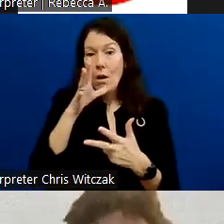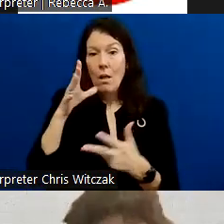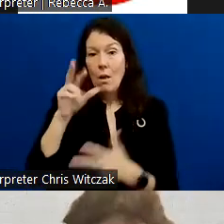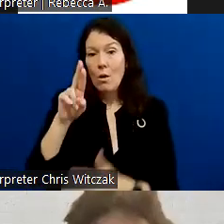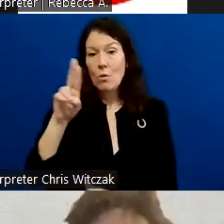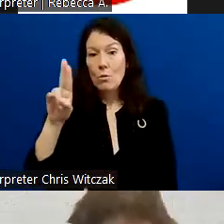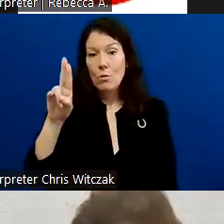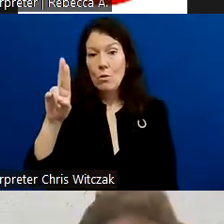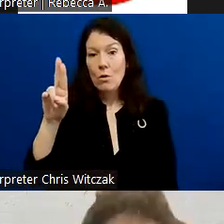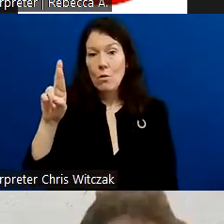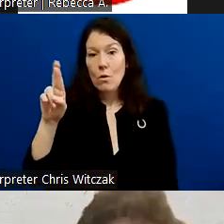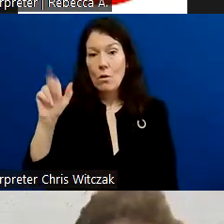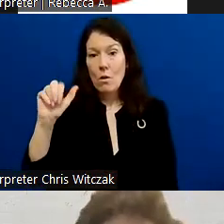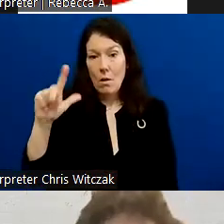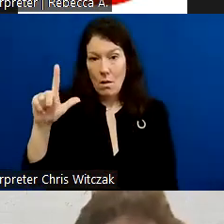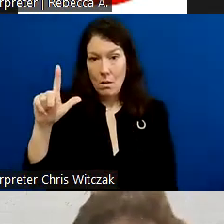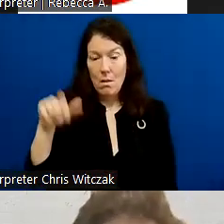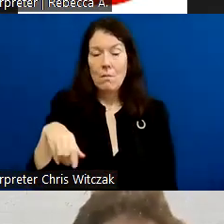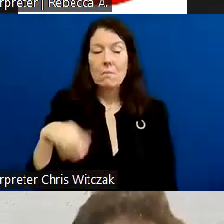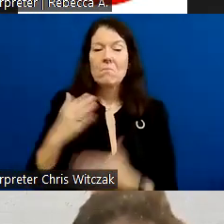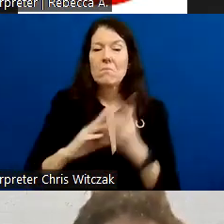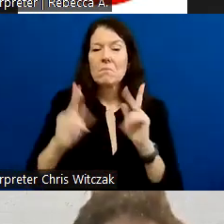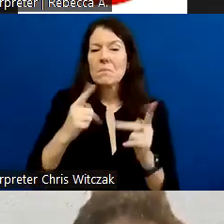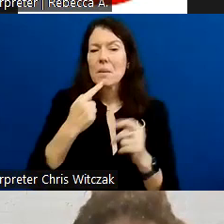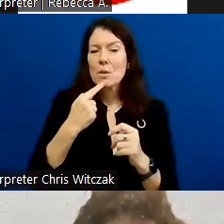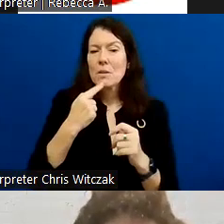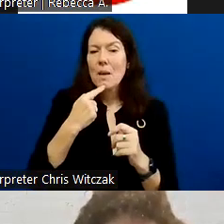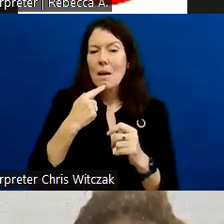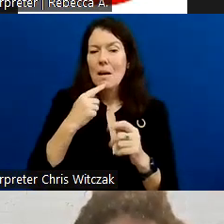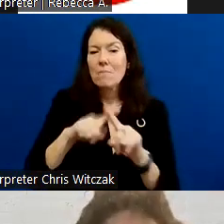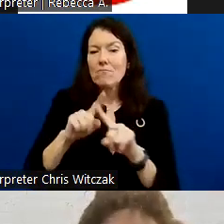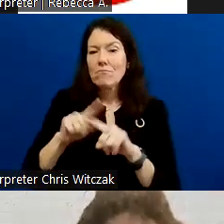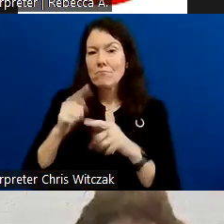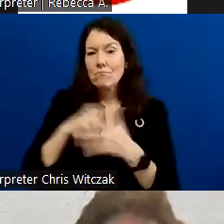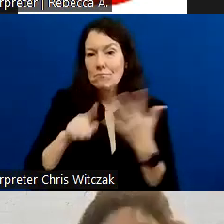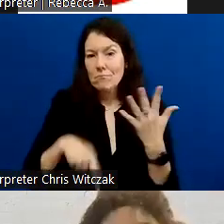that um I think we have folks sharing um all the different parts so we have another sharing